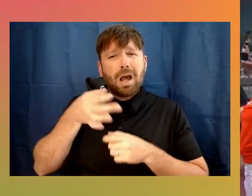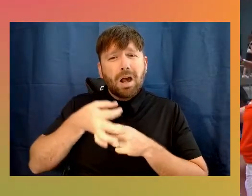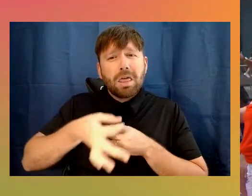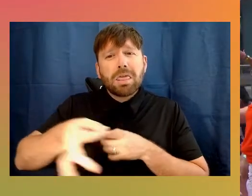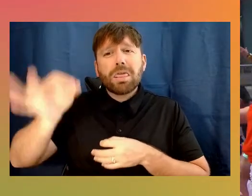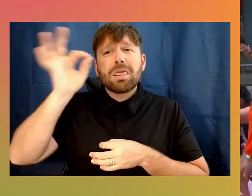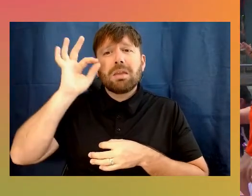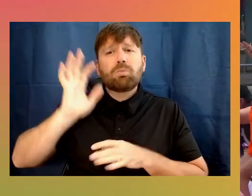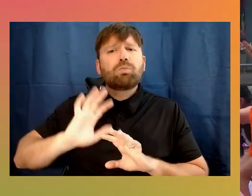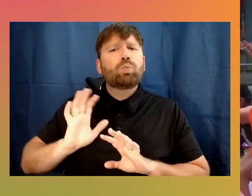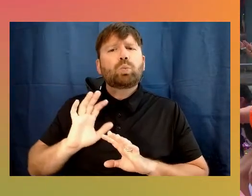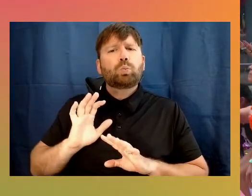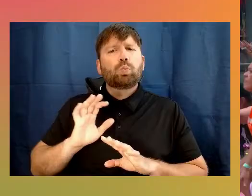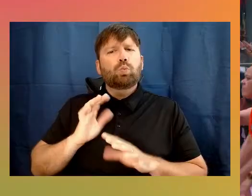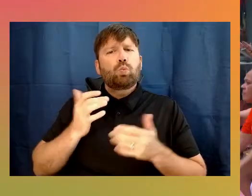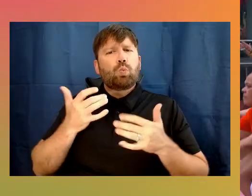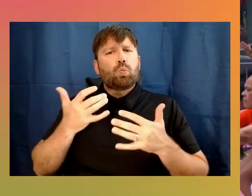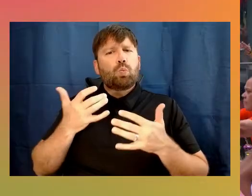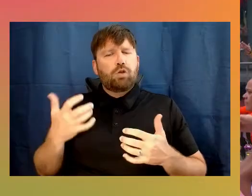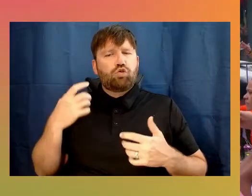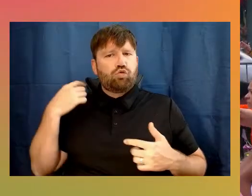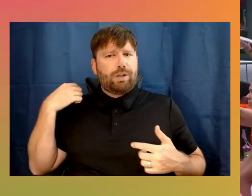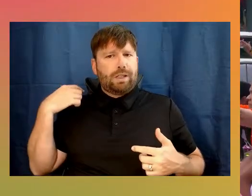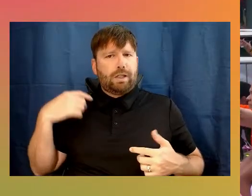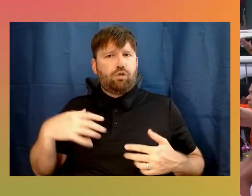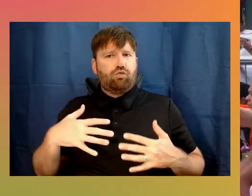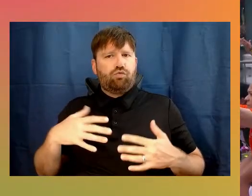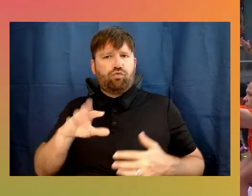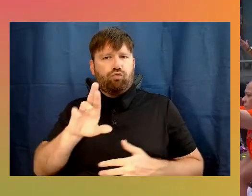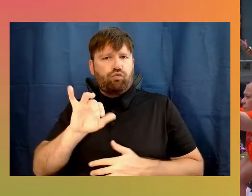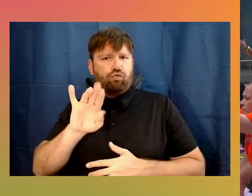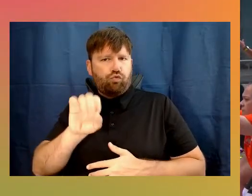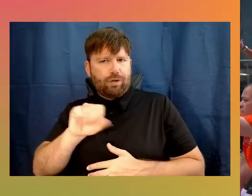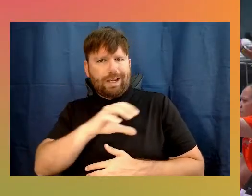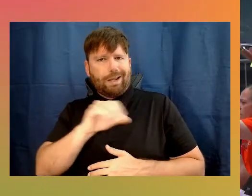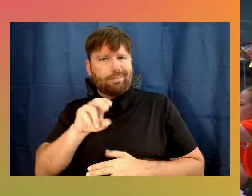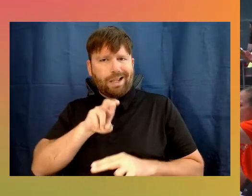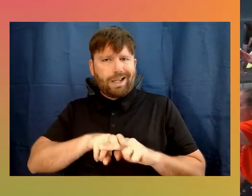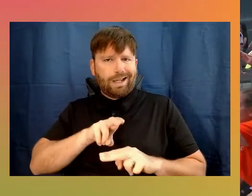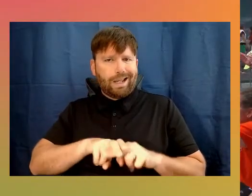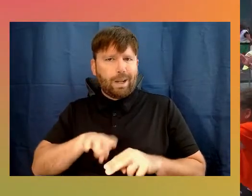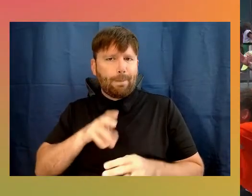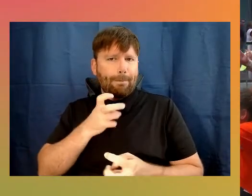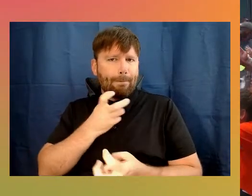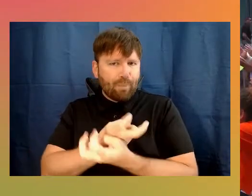LITTLE BIT. AND THEN NOTICE IF YOU'VE GOT A BIG ARCH IN THE SPINE, I WANT YOU TO THINK OF SHORTENING THE DISTANCE BETWEEN YOUR RIBS AND